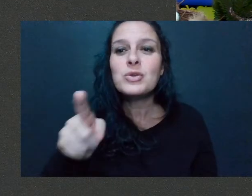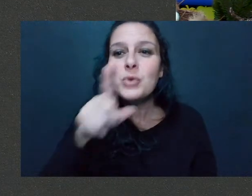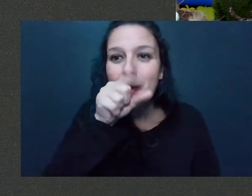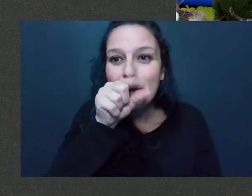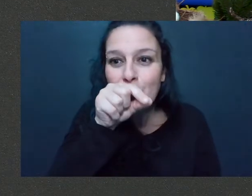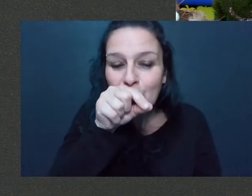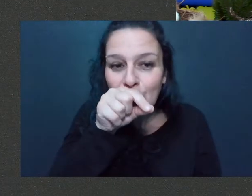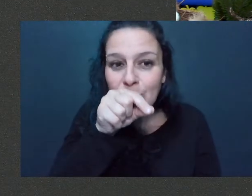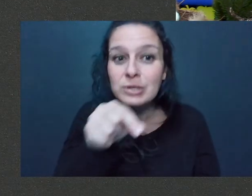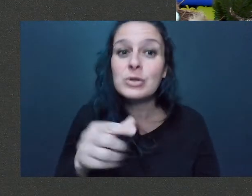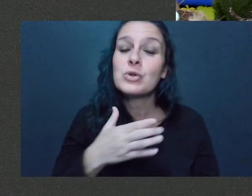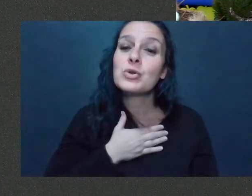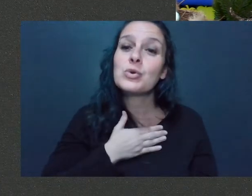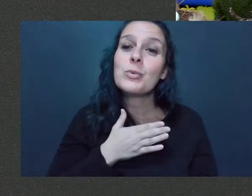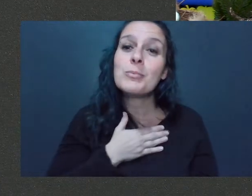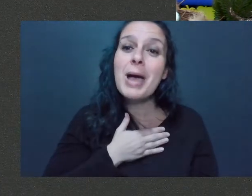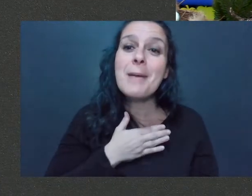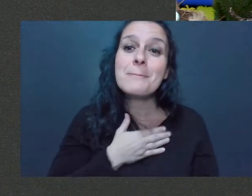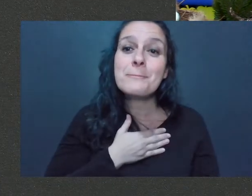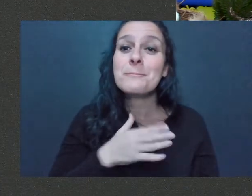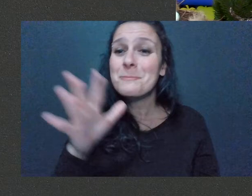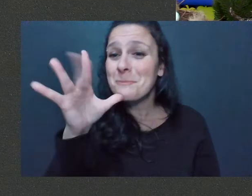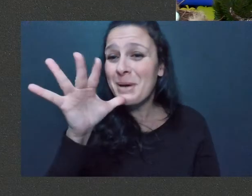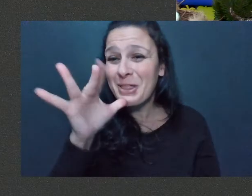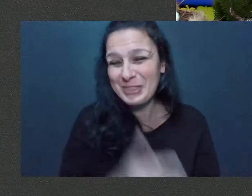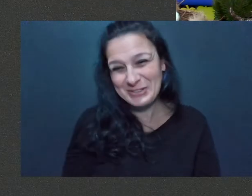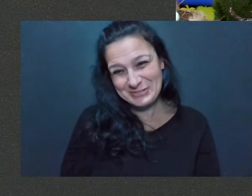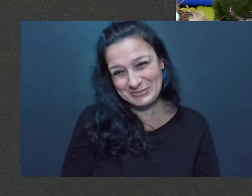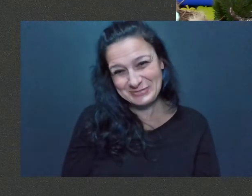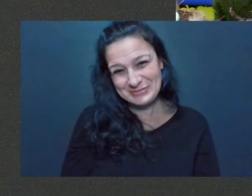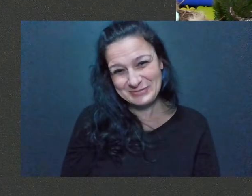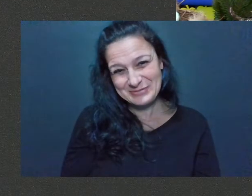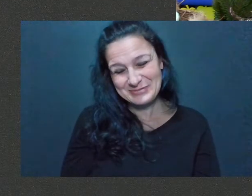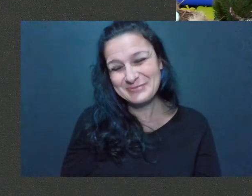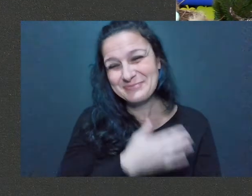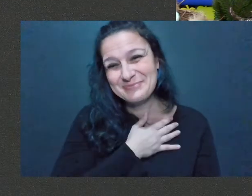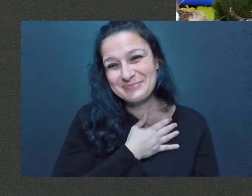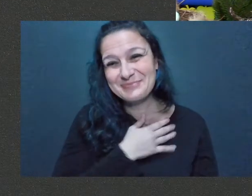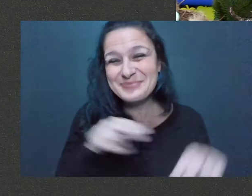"And you're my mother." Look at there they are.